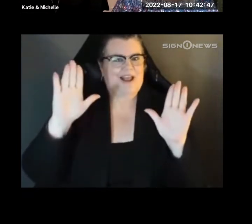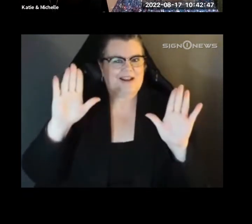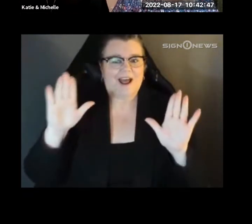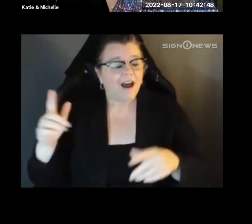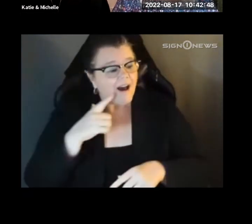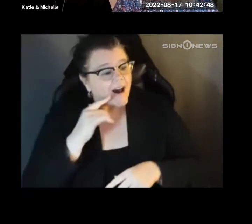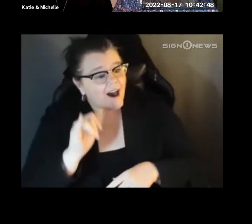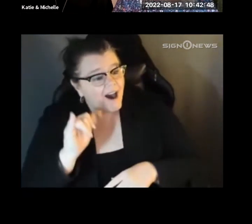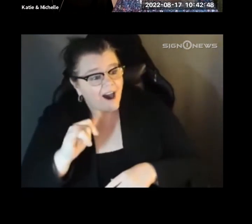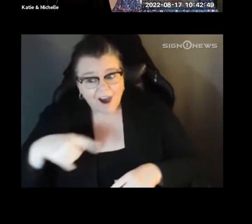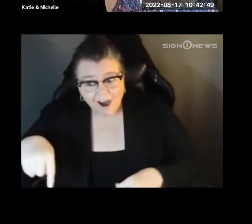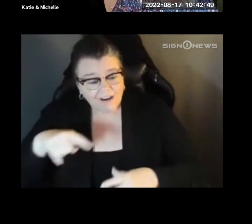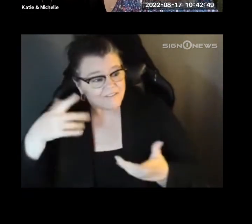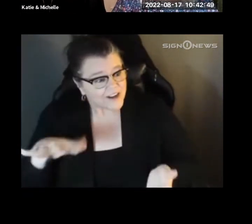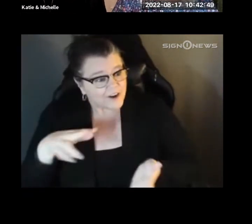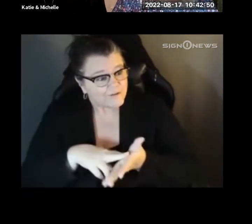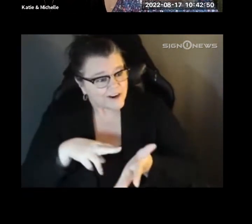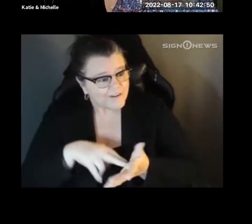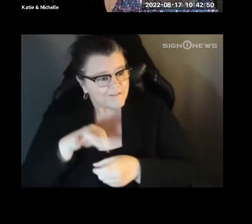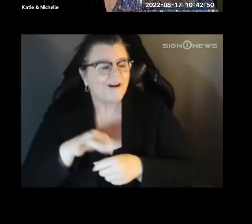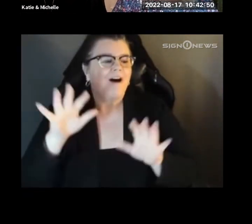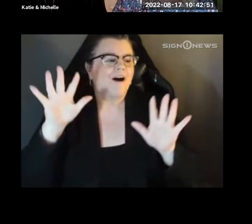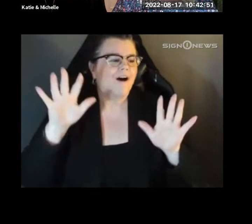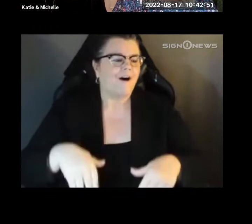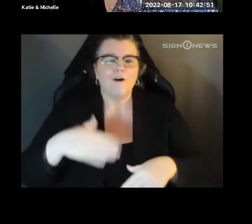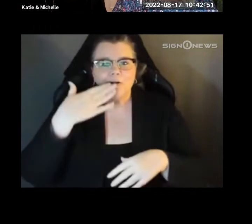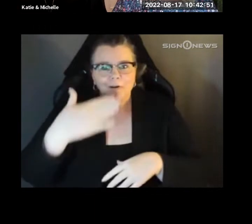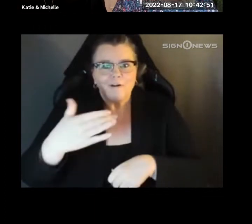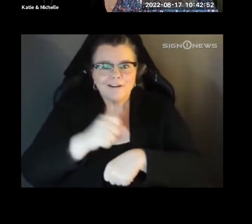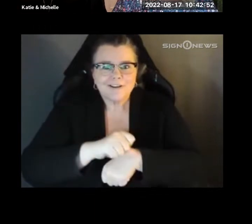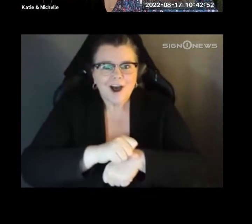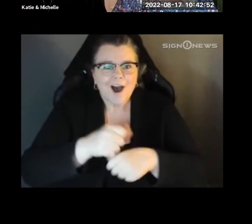okay well in that and then let's go over